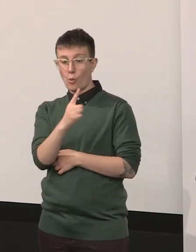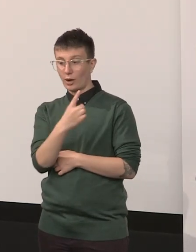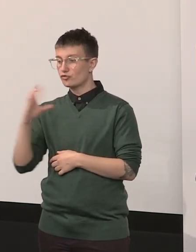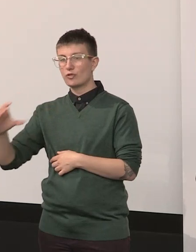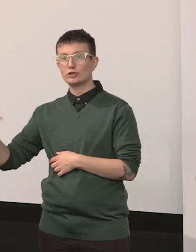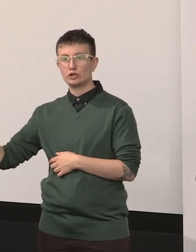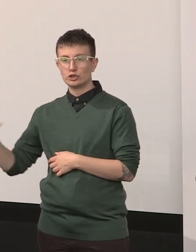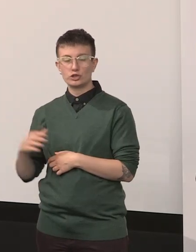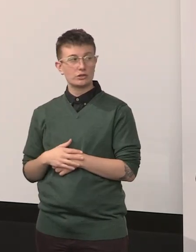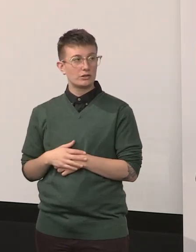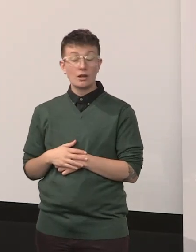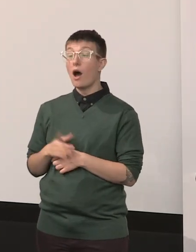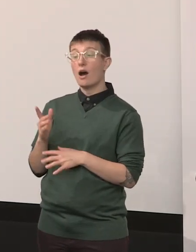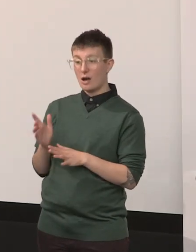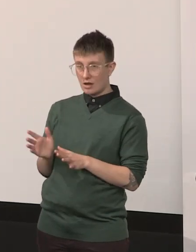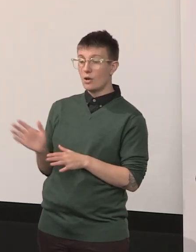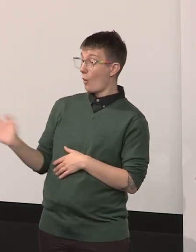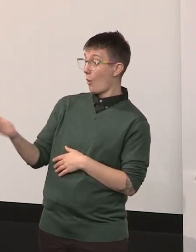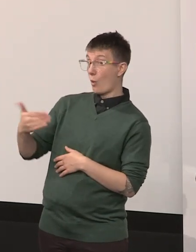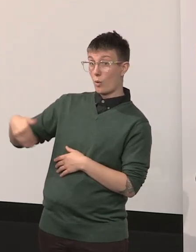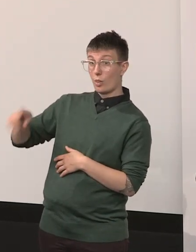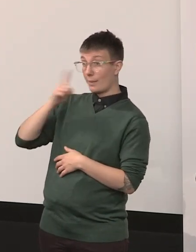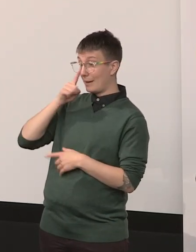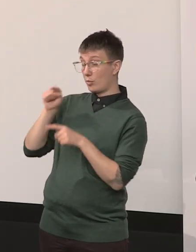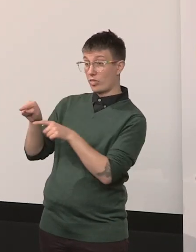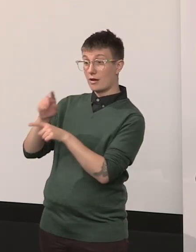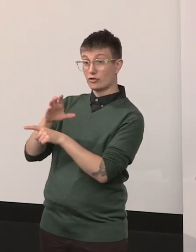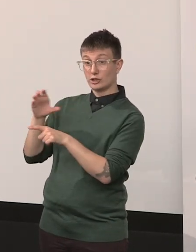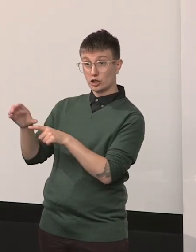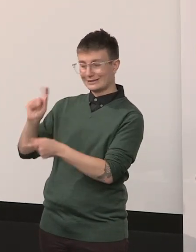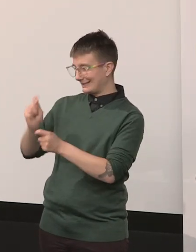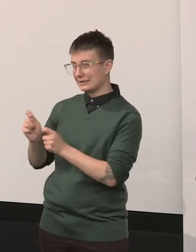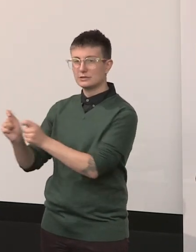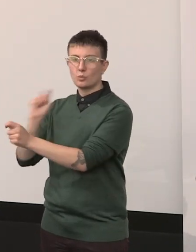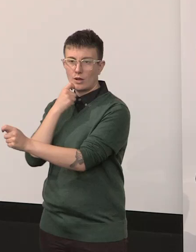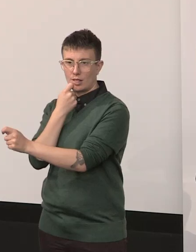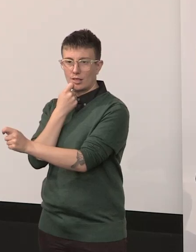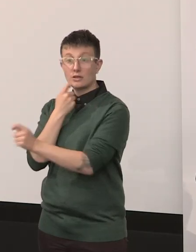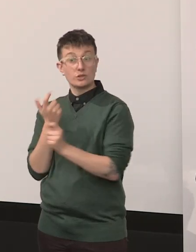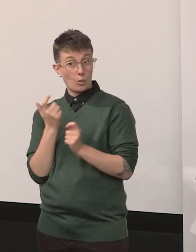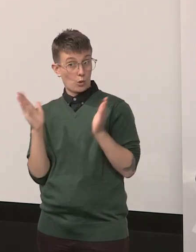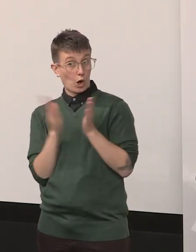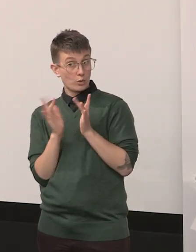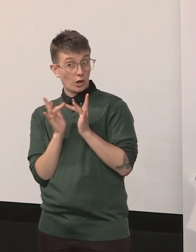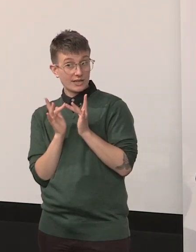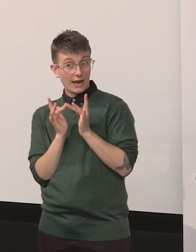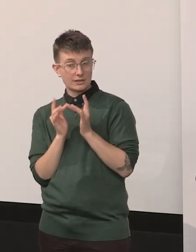women? No, the transfer flight that took people from Auckland to Christchurch? Oh, so all those people in the